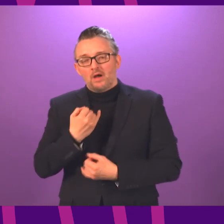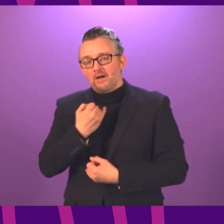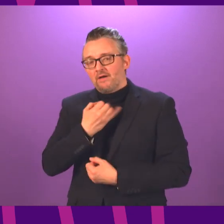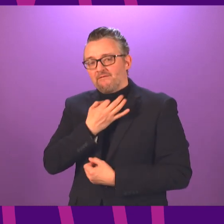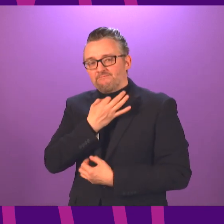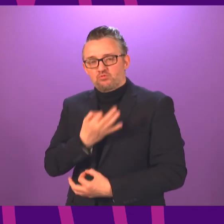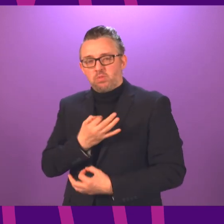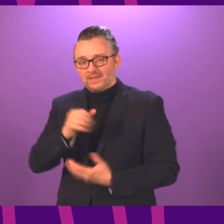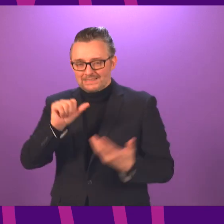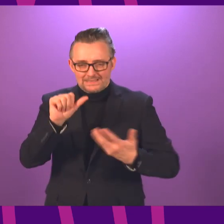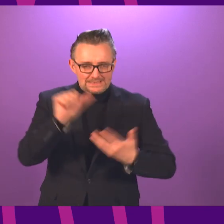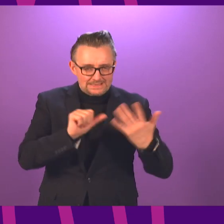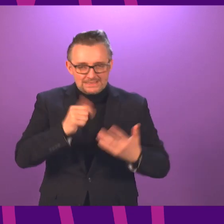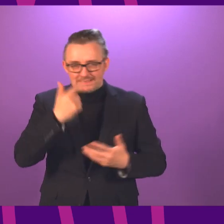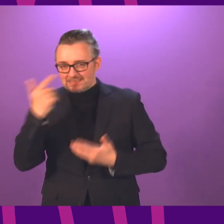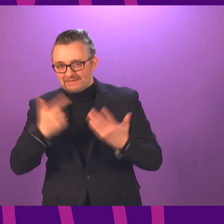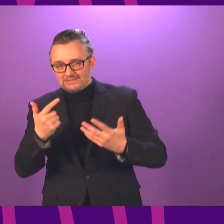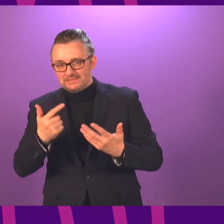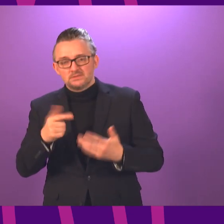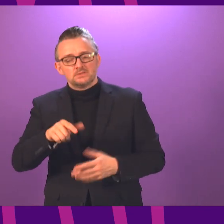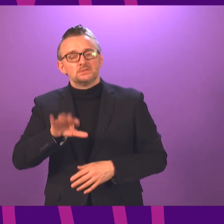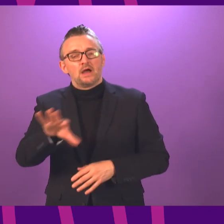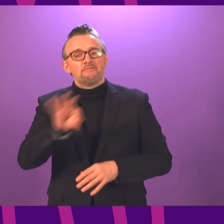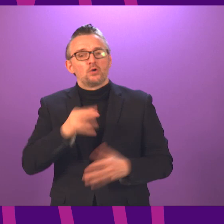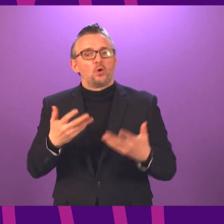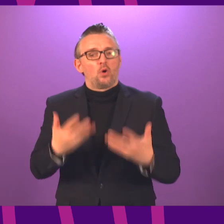very high risk from Covid-19 have yet to be invited for vaccination, despite the best